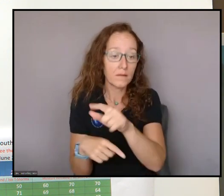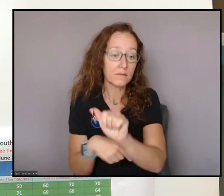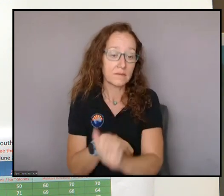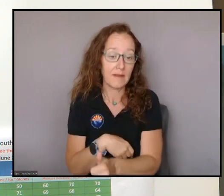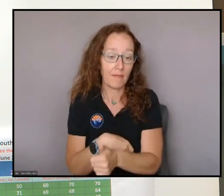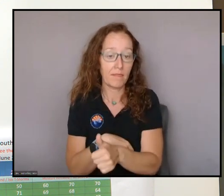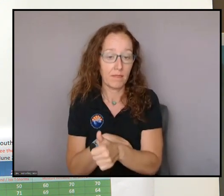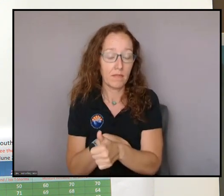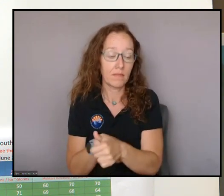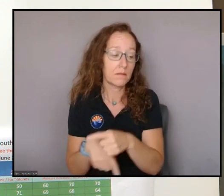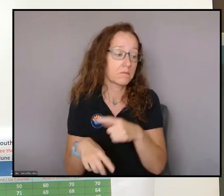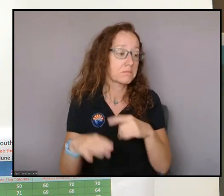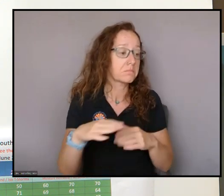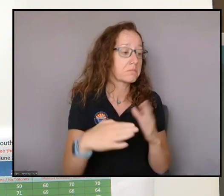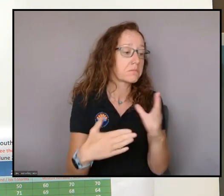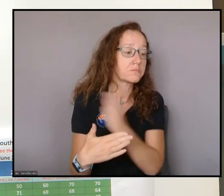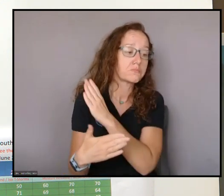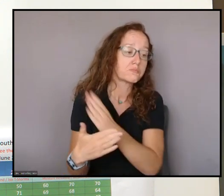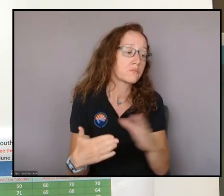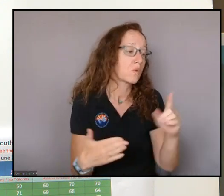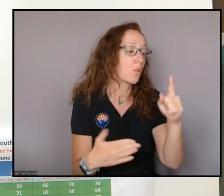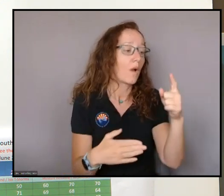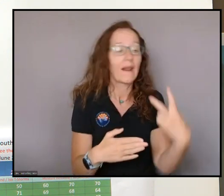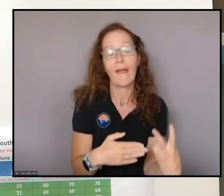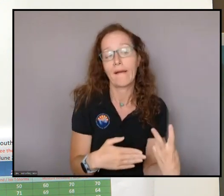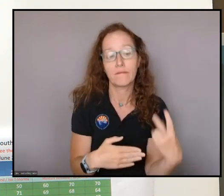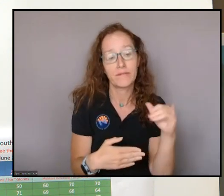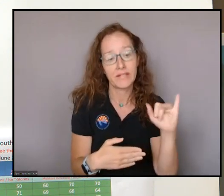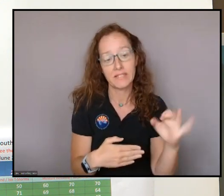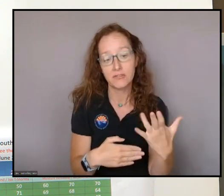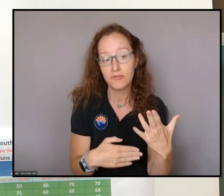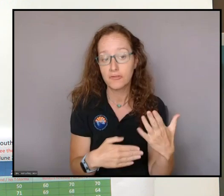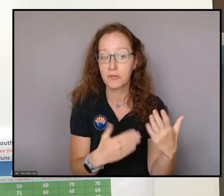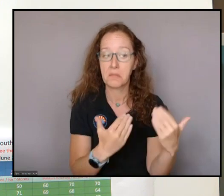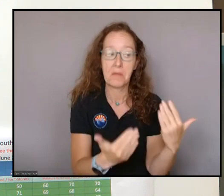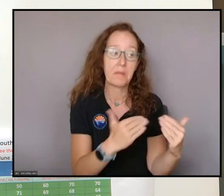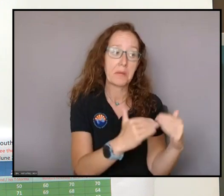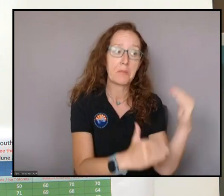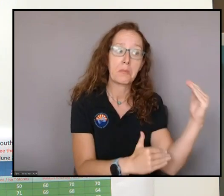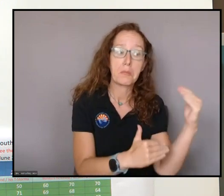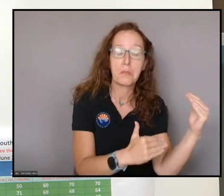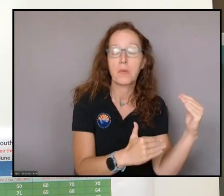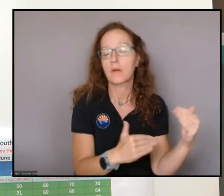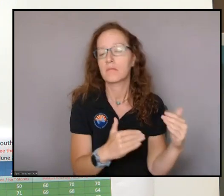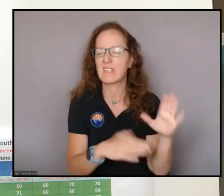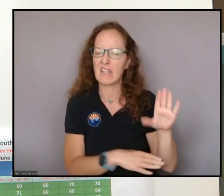inch or greater by this afternoon. So it's not going to be everywhere, it's not going to be widespread, but we are